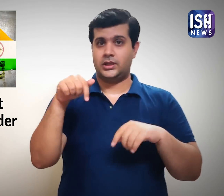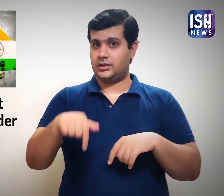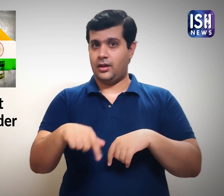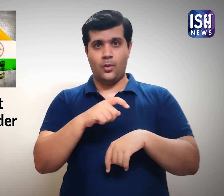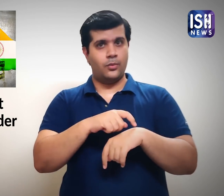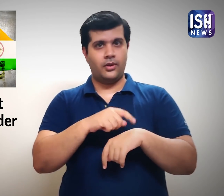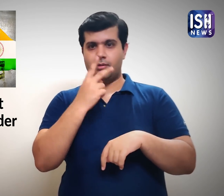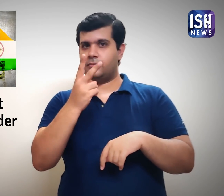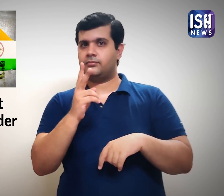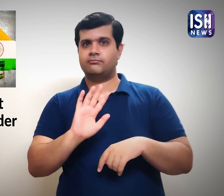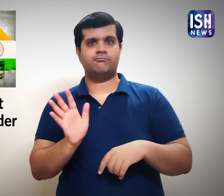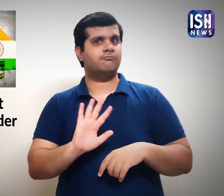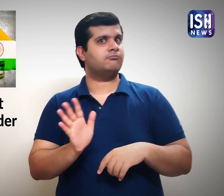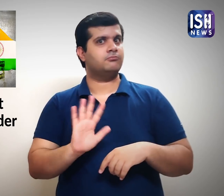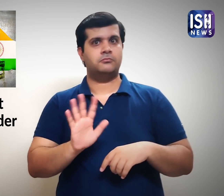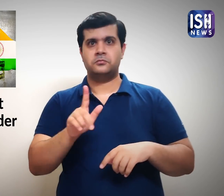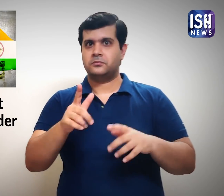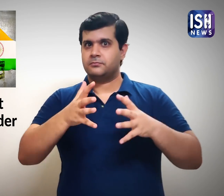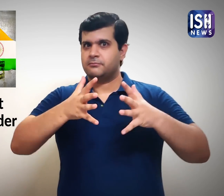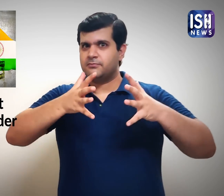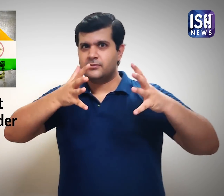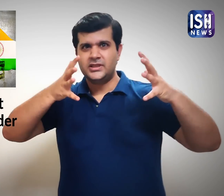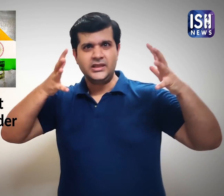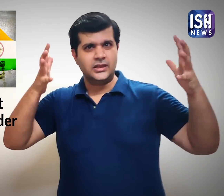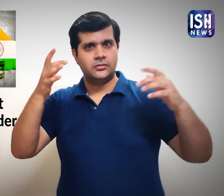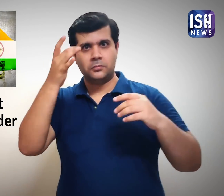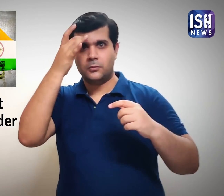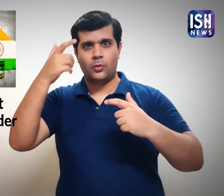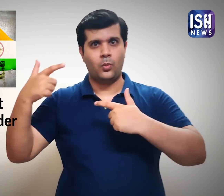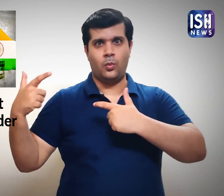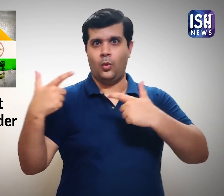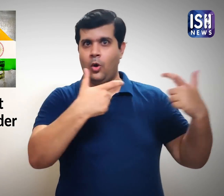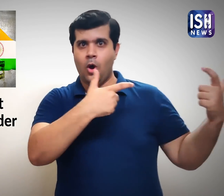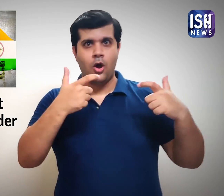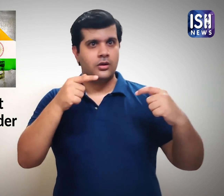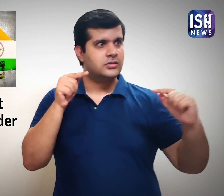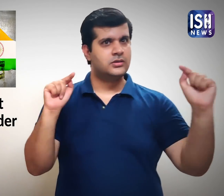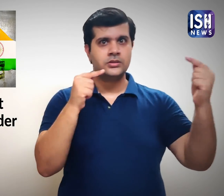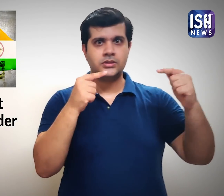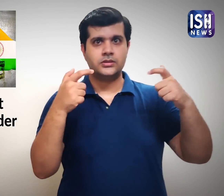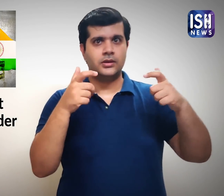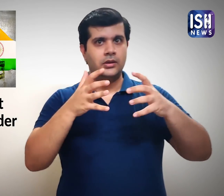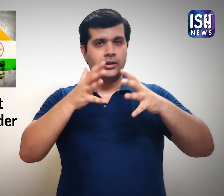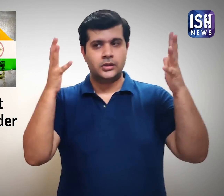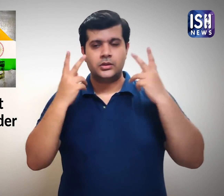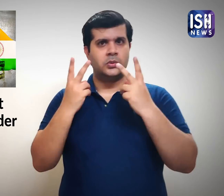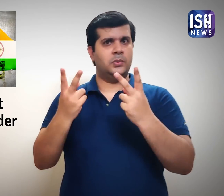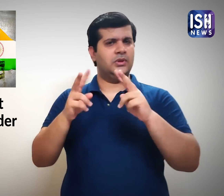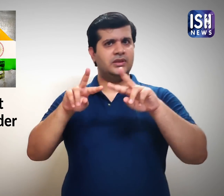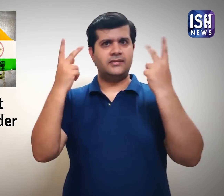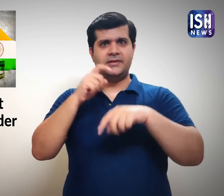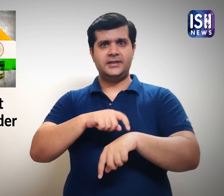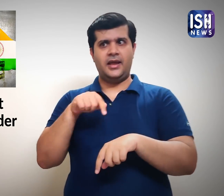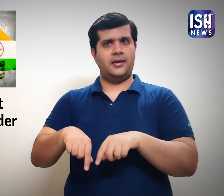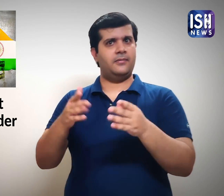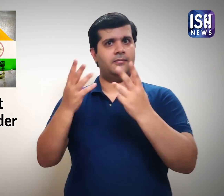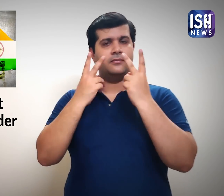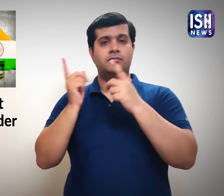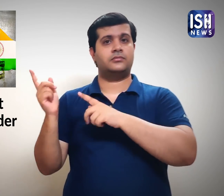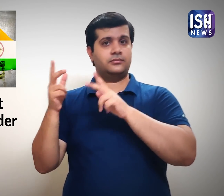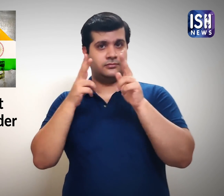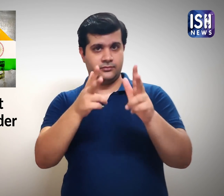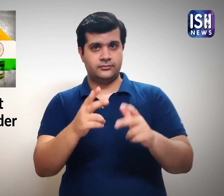But this time, the build-up is the largest ever seen.”